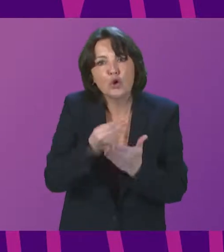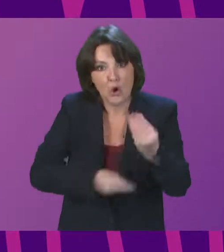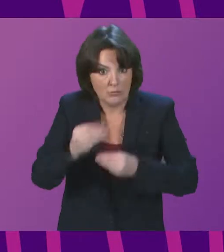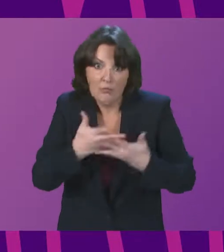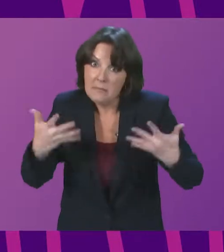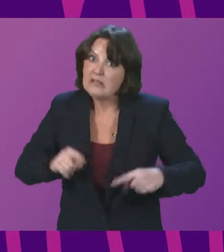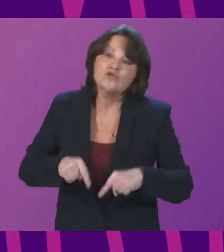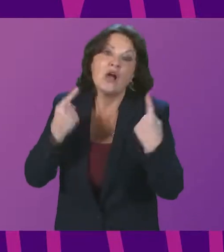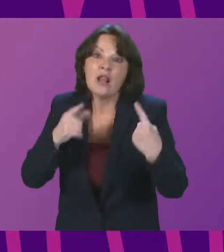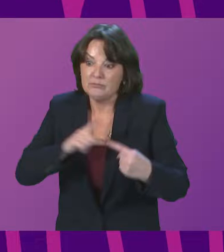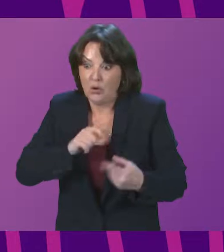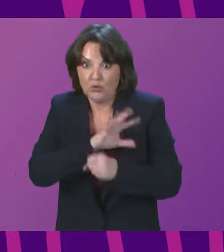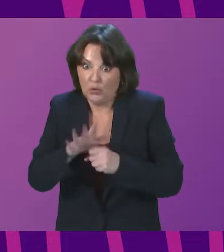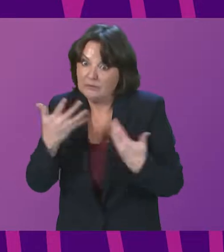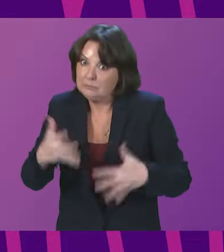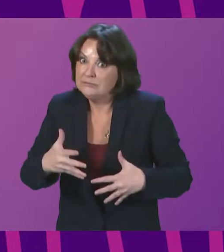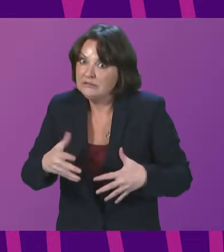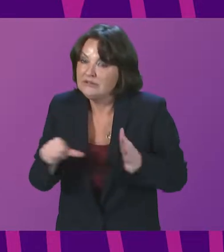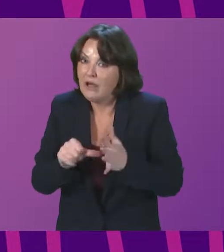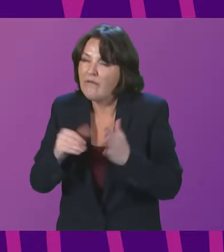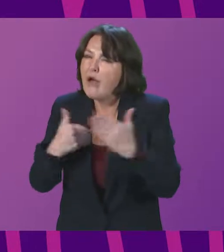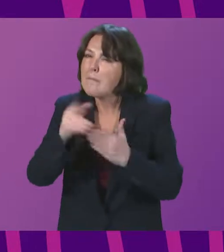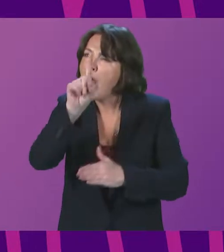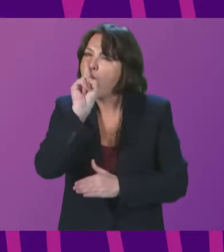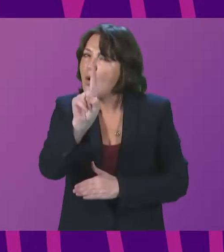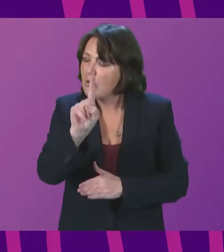economy from Covid, but we should look at the record over recent years.